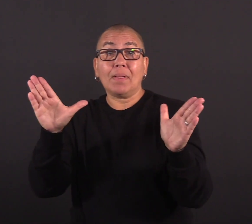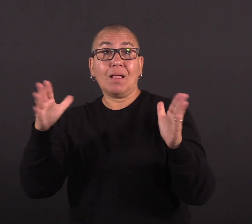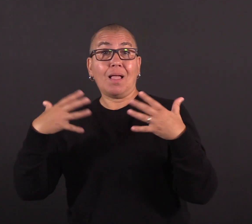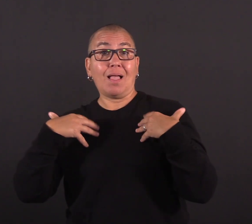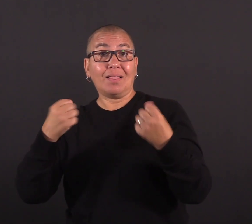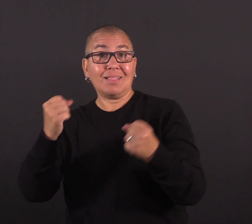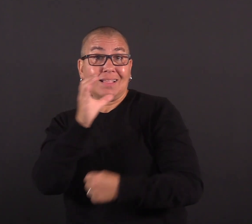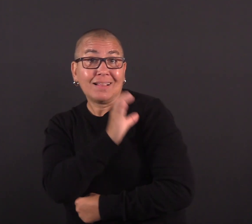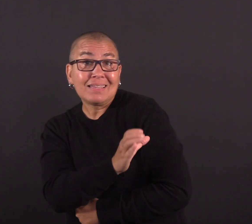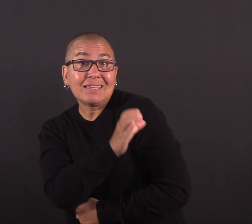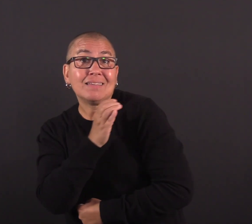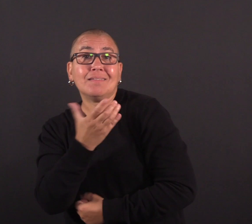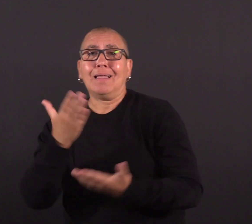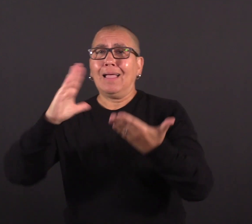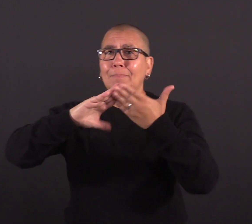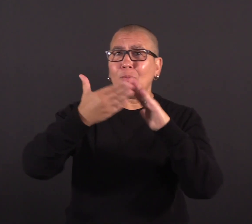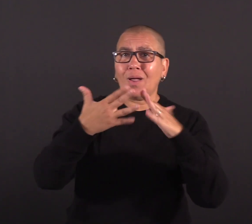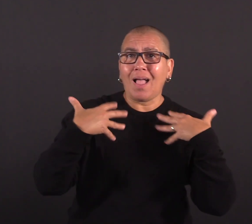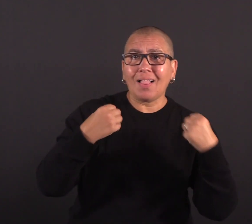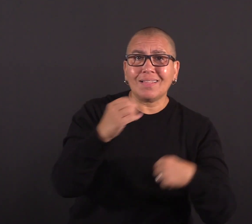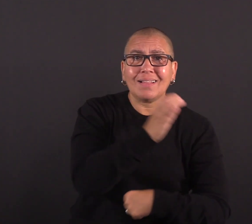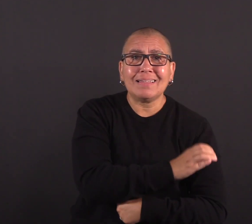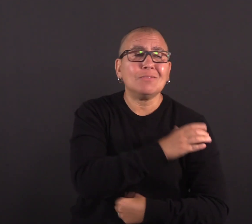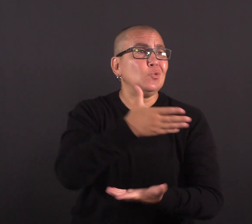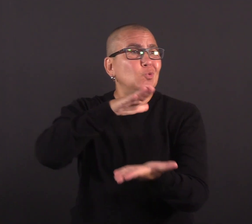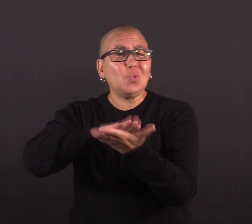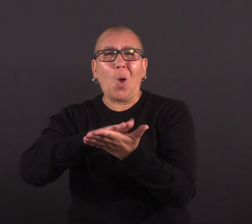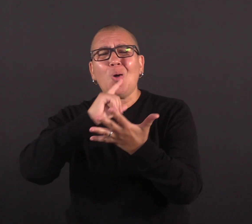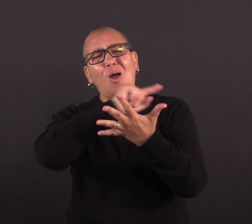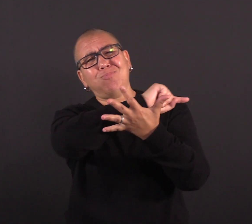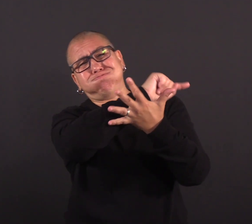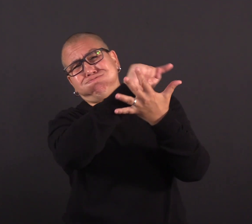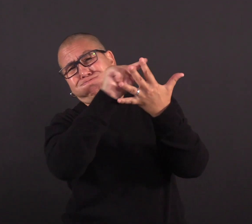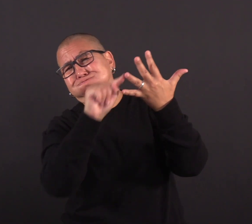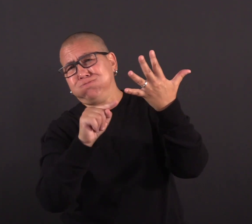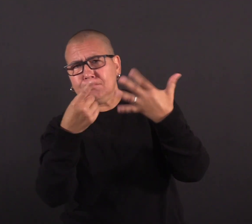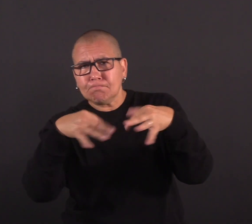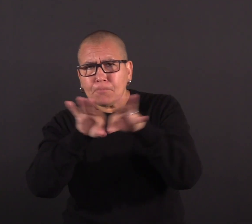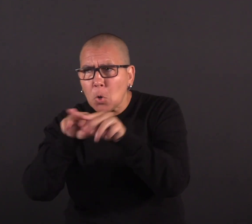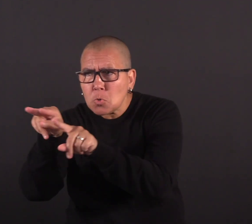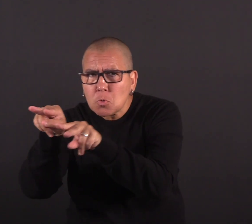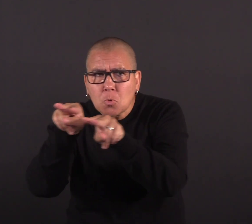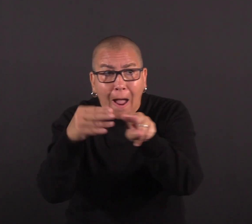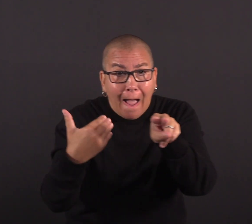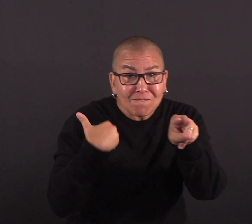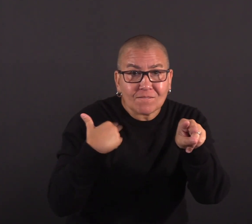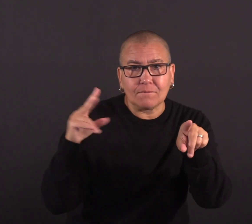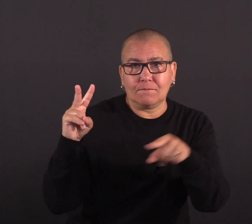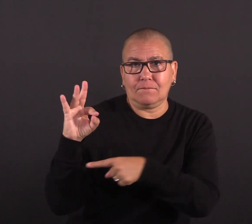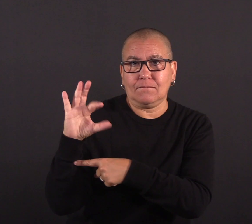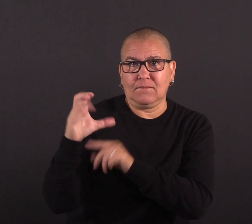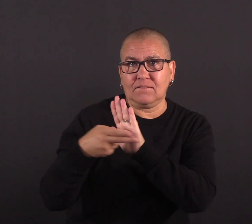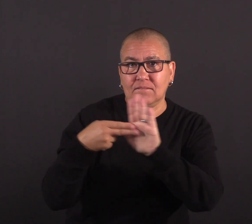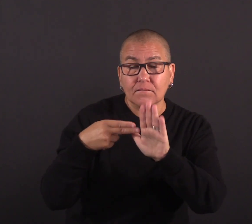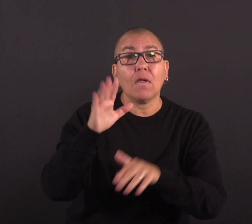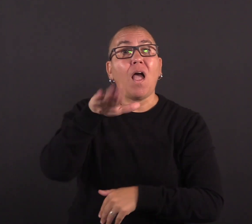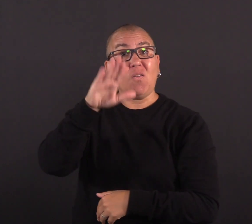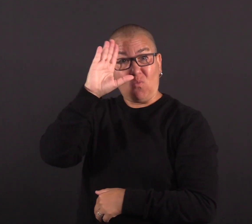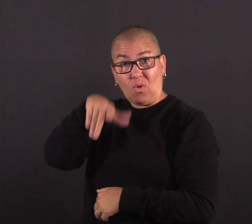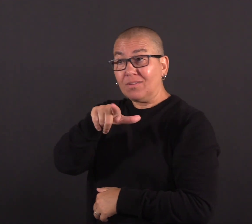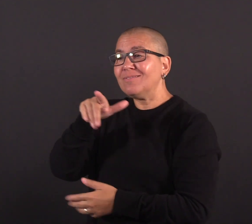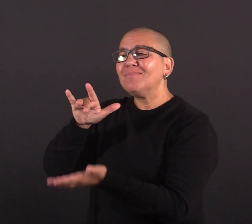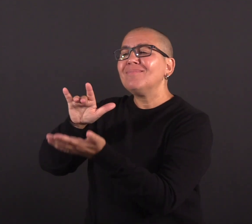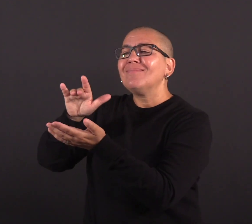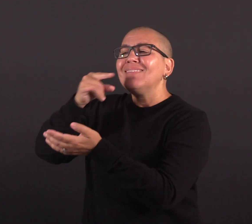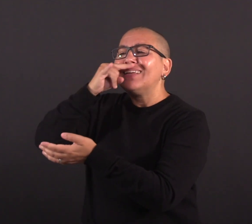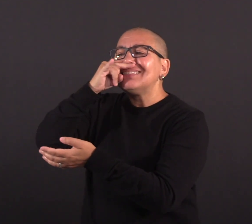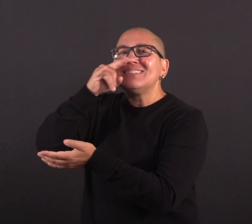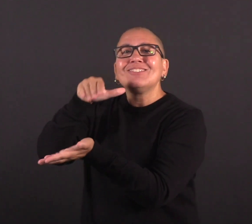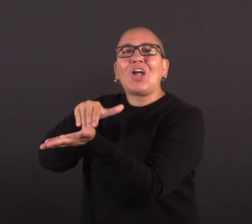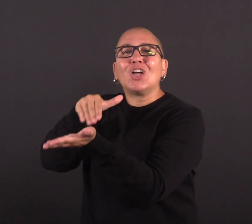A: VFC vaccines can be administered by any enrolled VFC Program provider (private